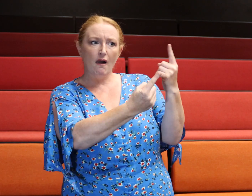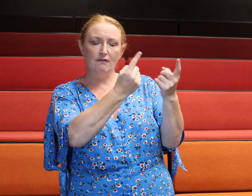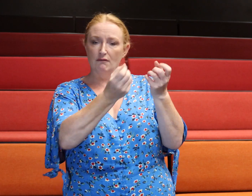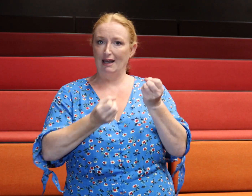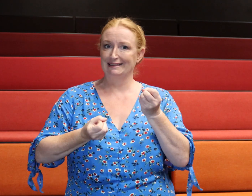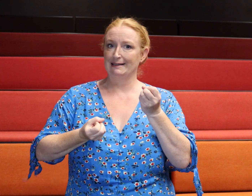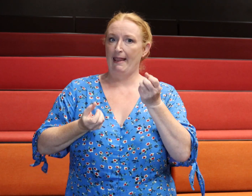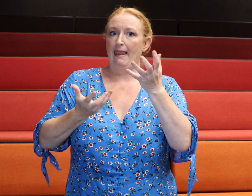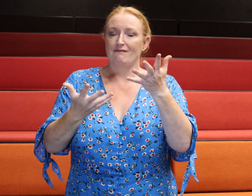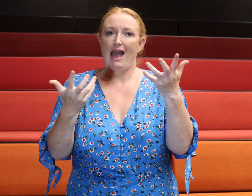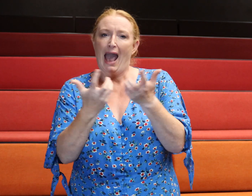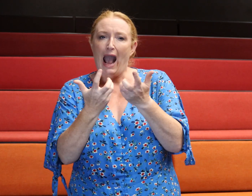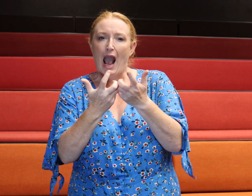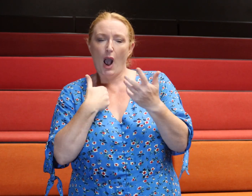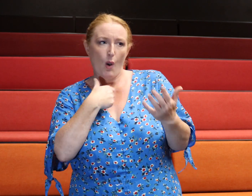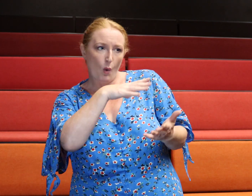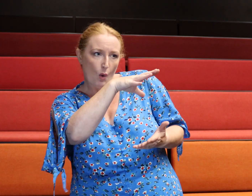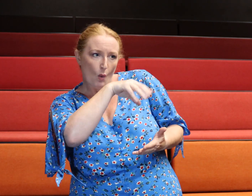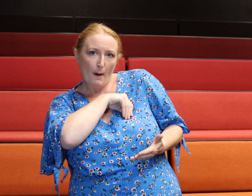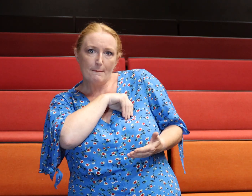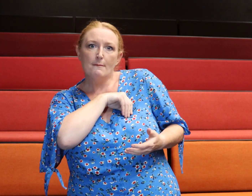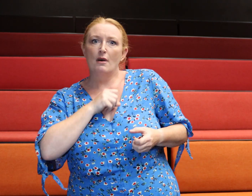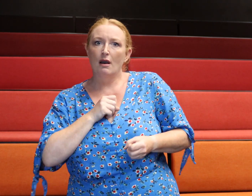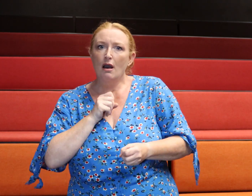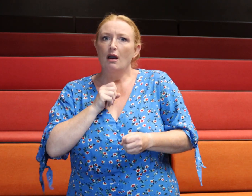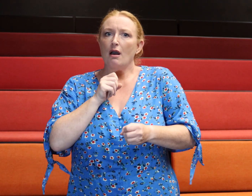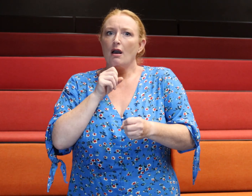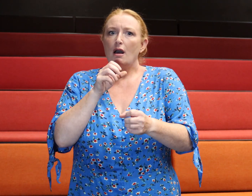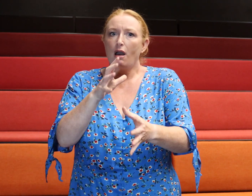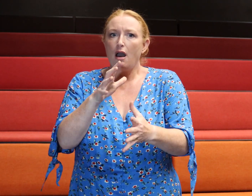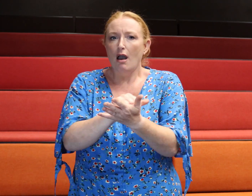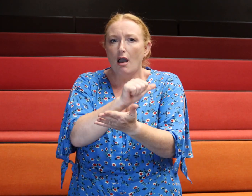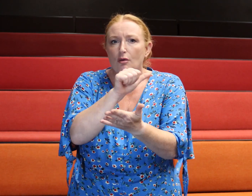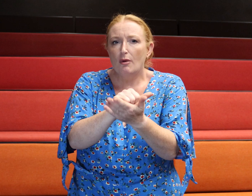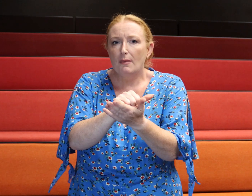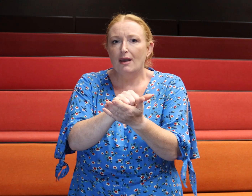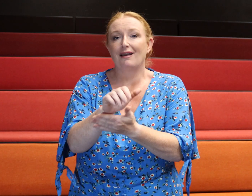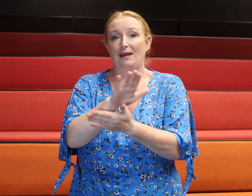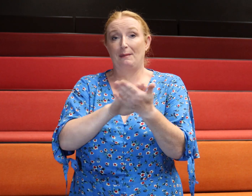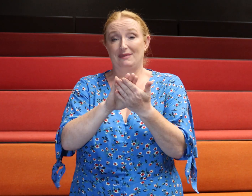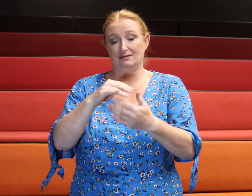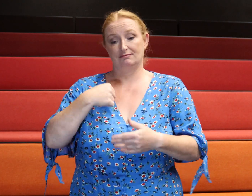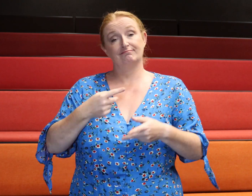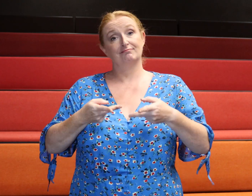to their particular parts. So, what we would tend to do is